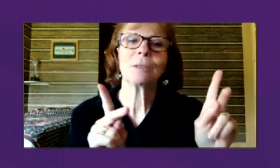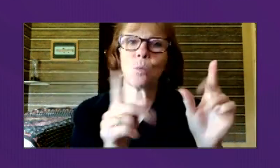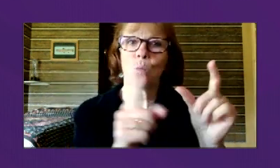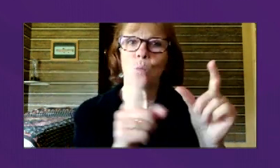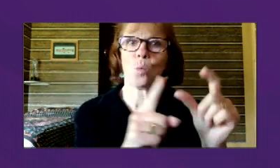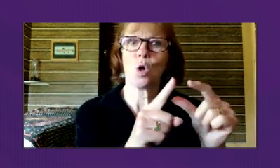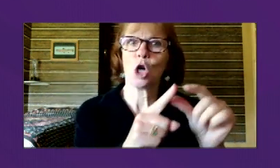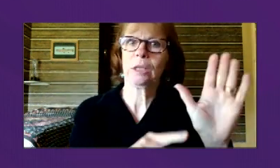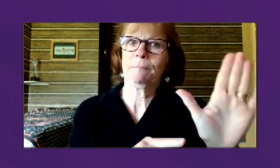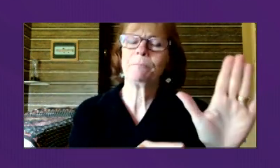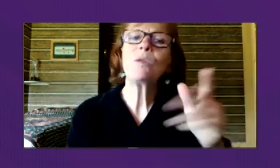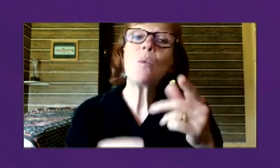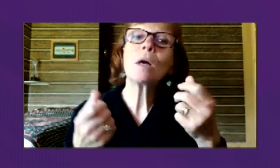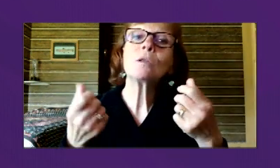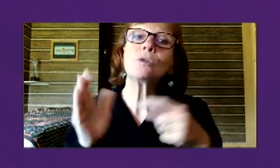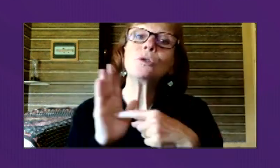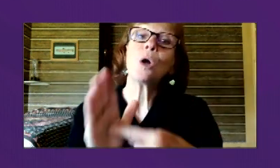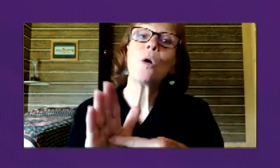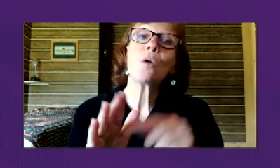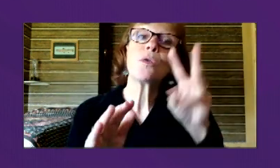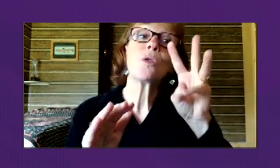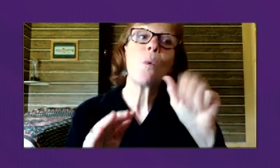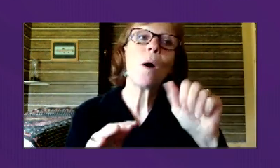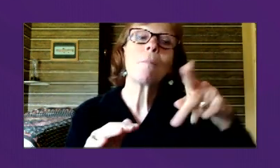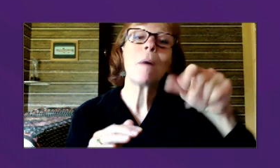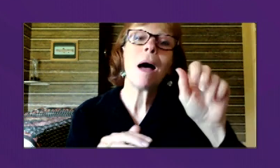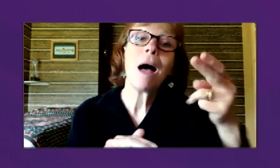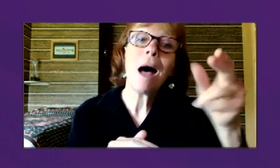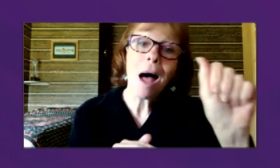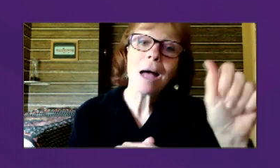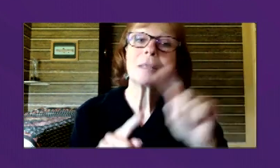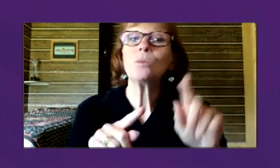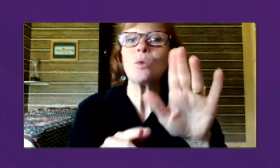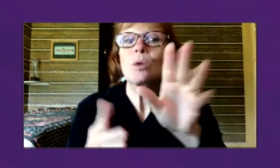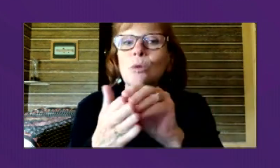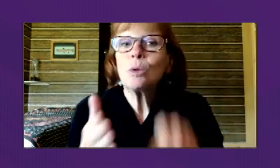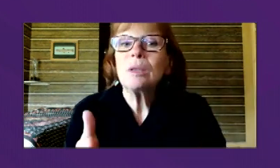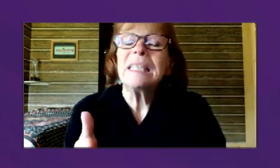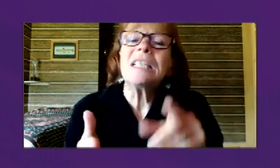you can compare it to a Purple Heart or other awards earned during military service.